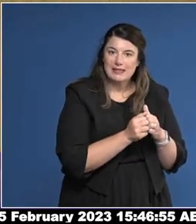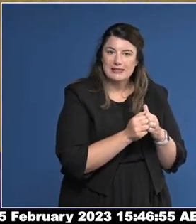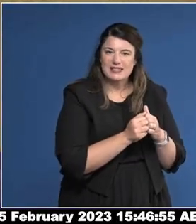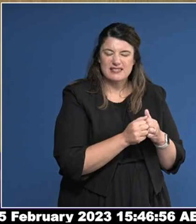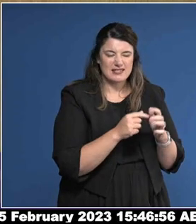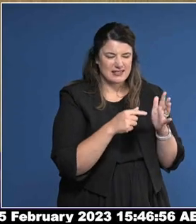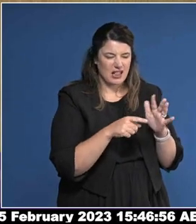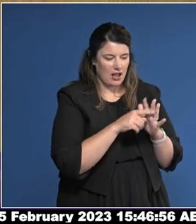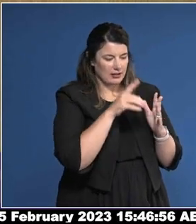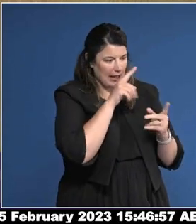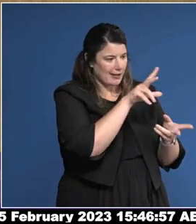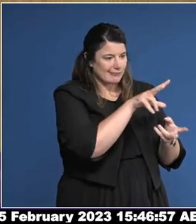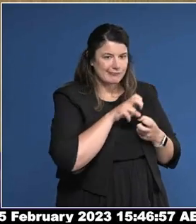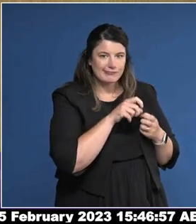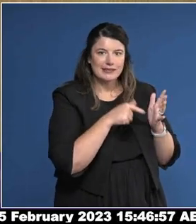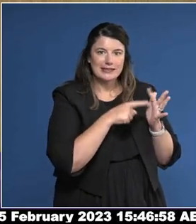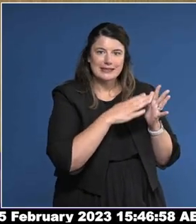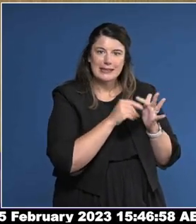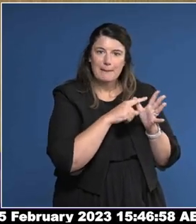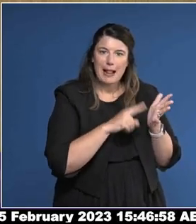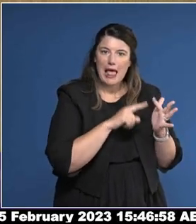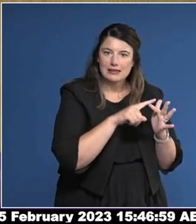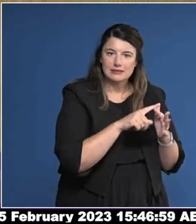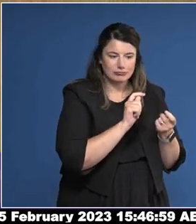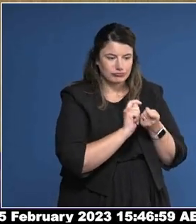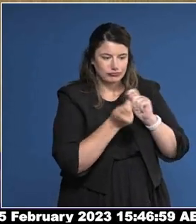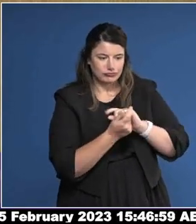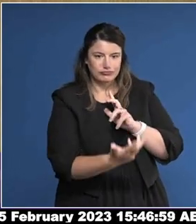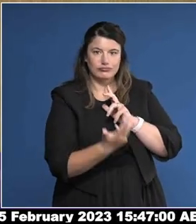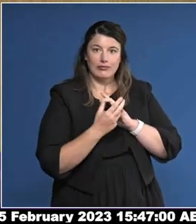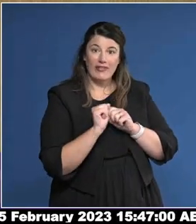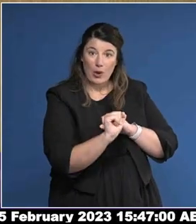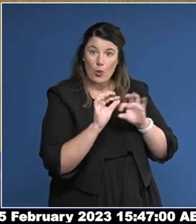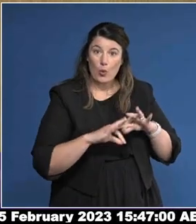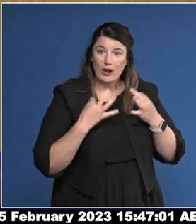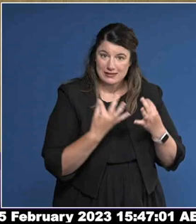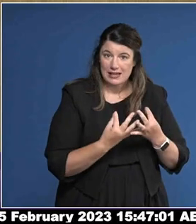accessible to our members for them to take and use which goes through some of the things